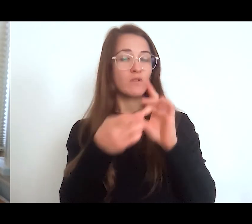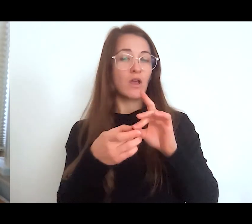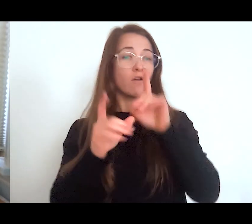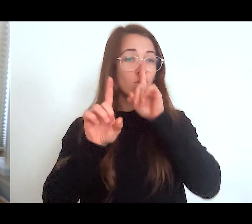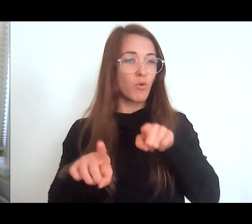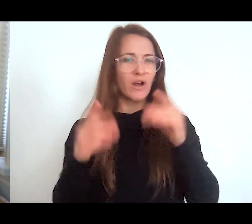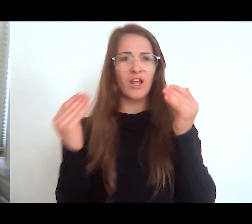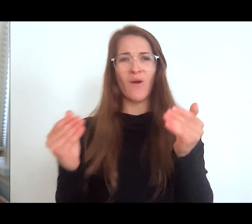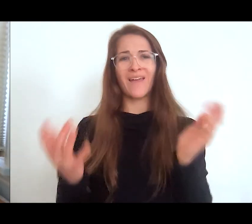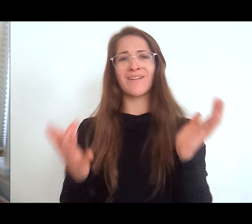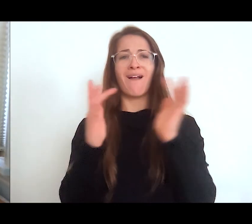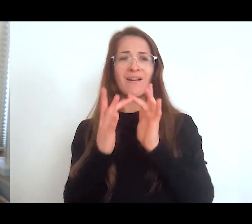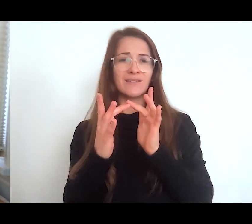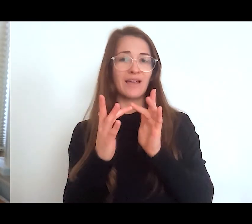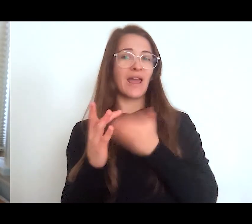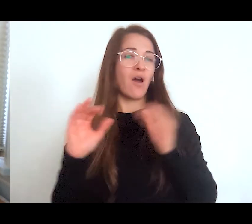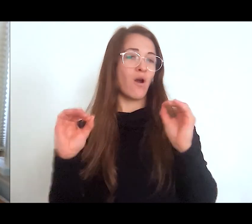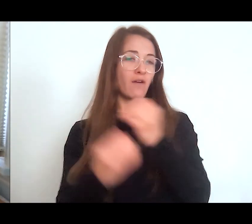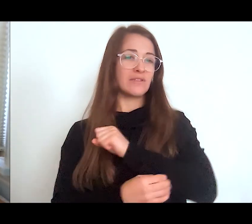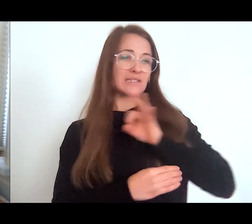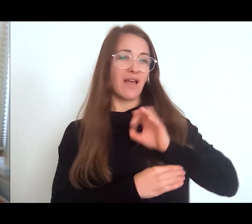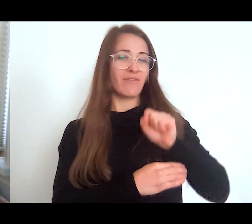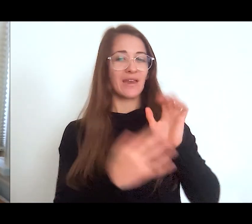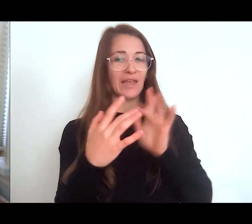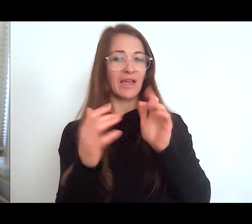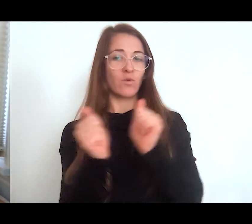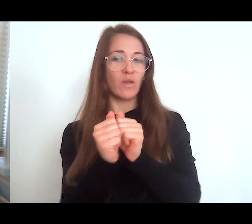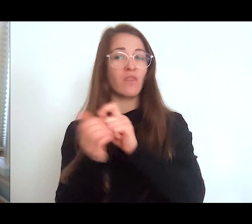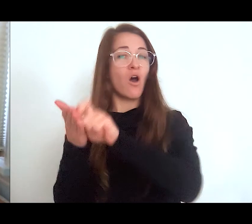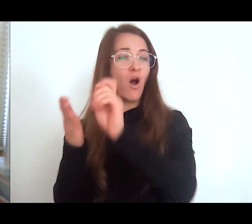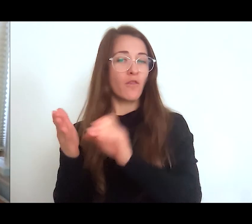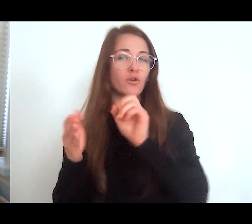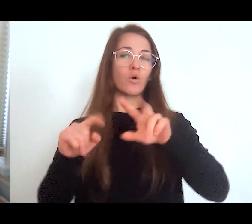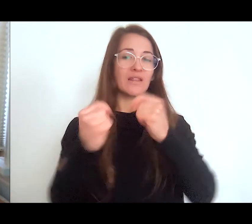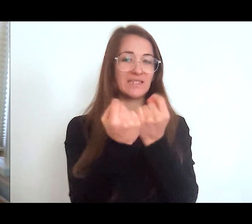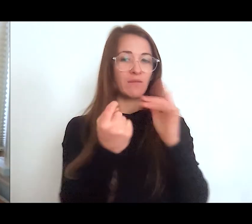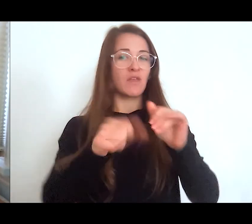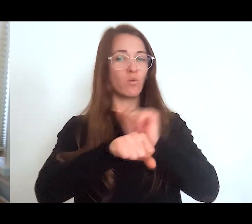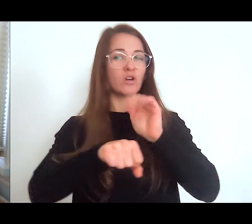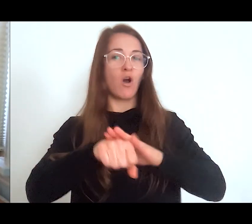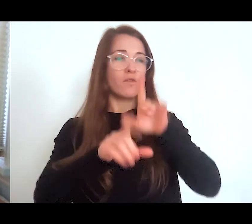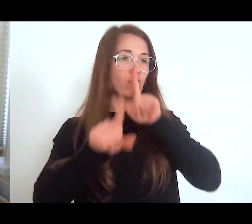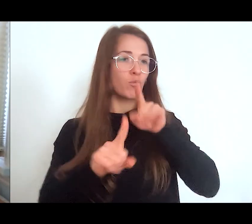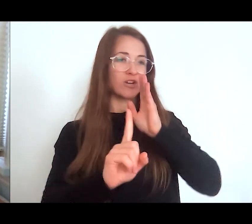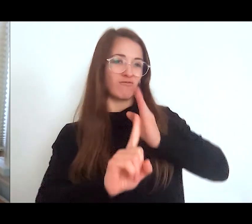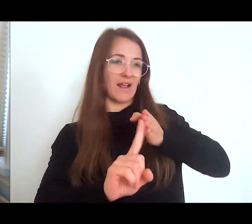HAVE SPECIFIC QUESTIONS ABOUT A REPORT, FEEL FREE TO REACH OUT AND OUR OFFICE STAFF CAN CONNECT WITH THE AUTHOR OR THE TEAM THAT